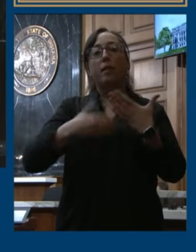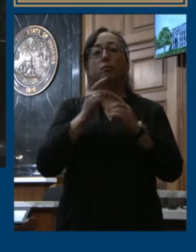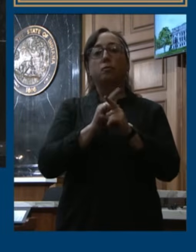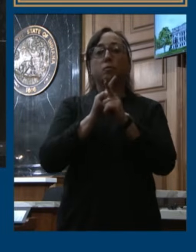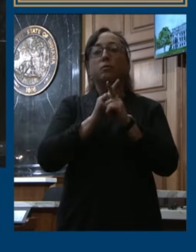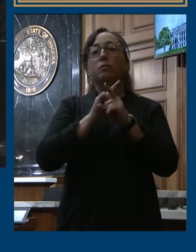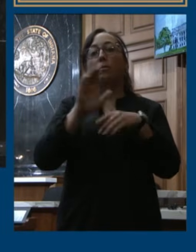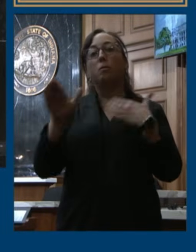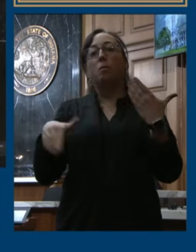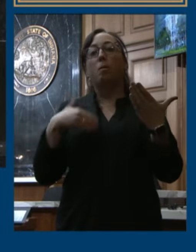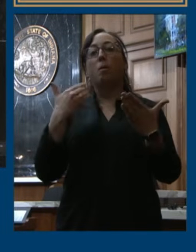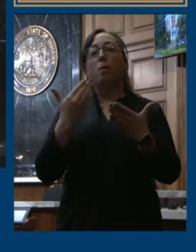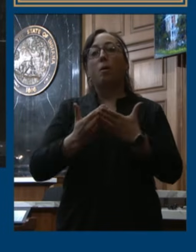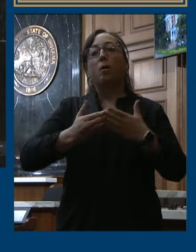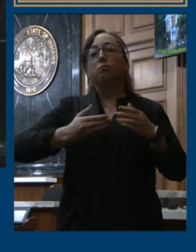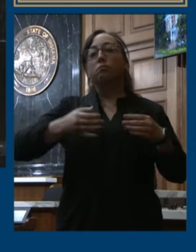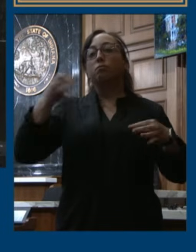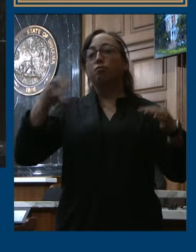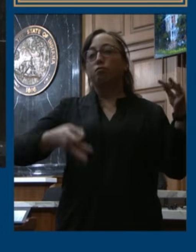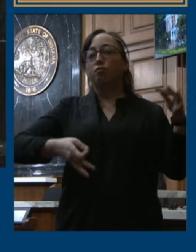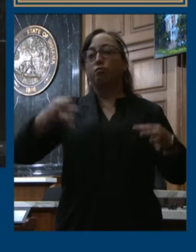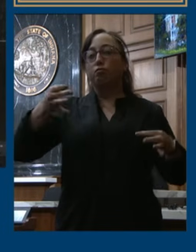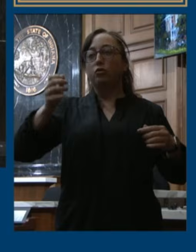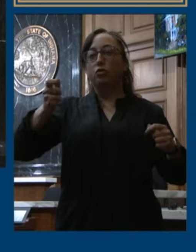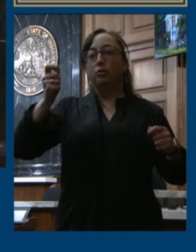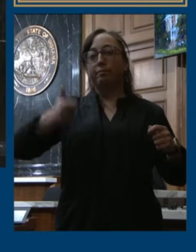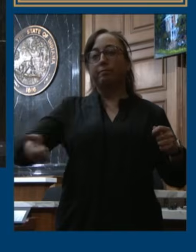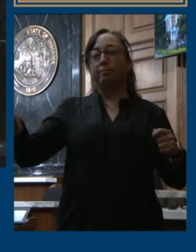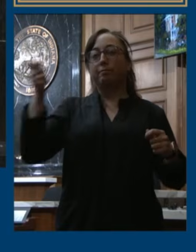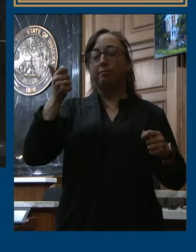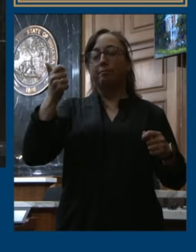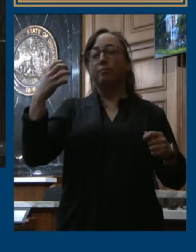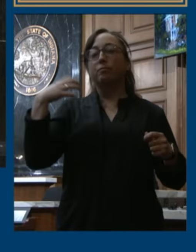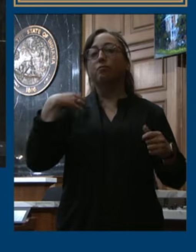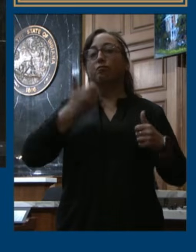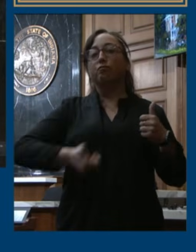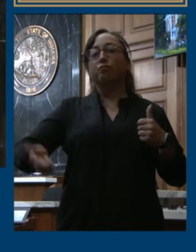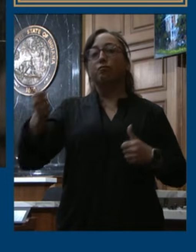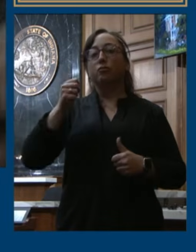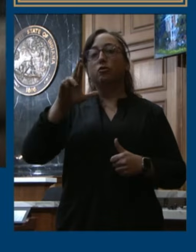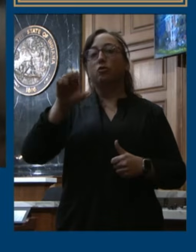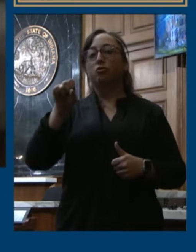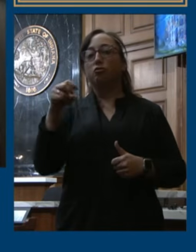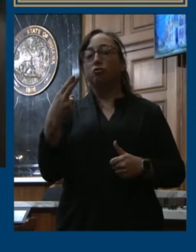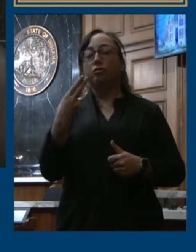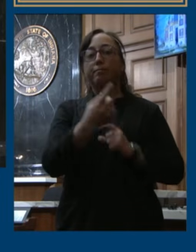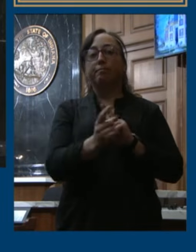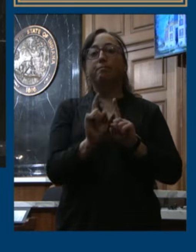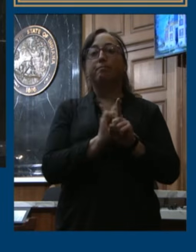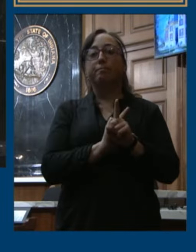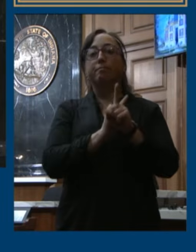COURT JUDGES. CHIEF JUSTICE RUSH IS BEING ESCORTED BY, YOU CAN APPLAUD,